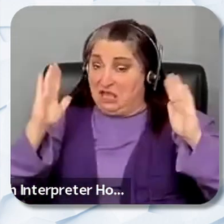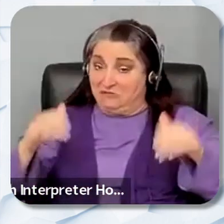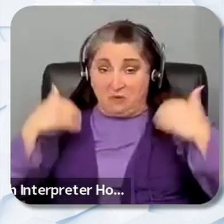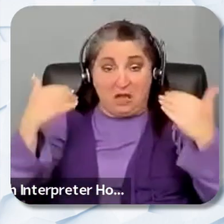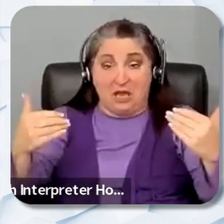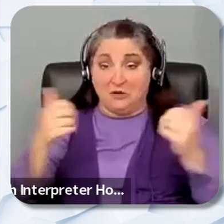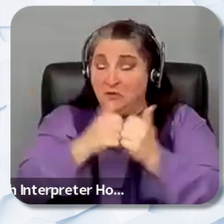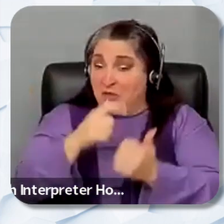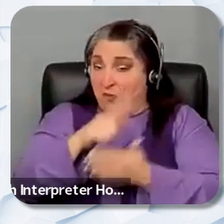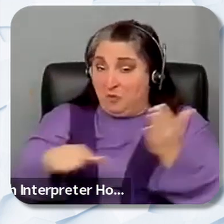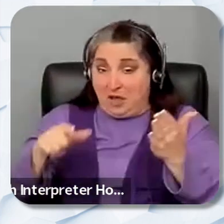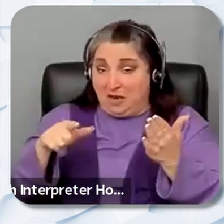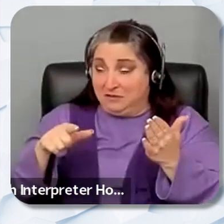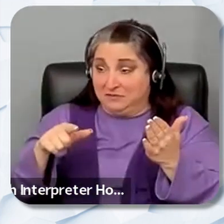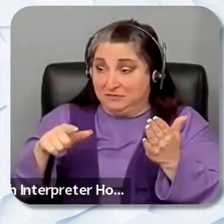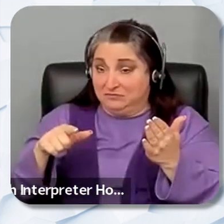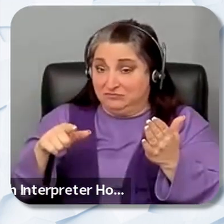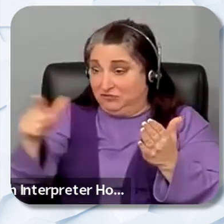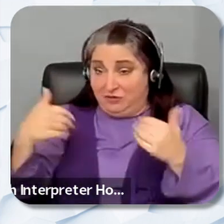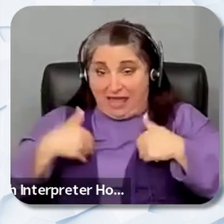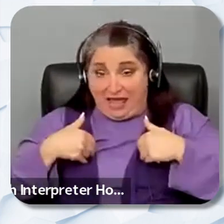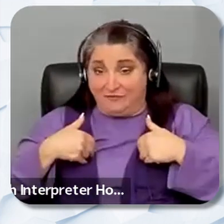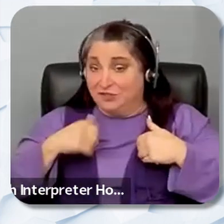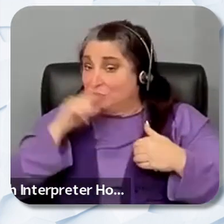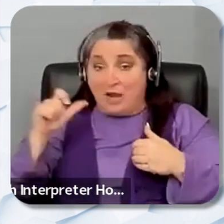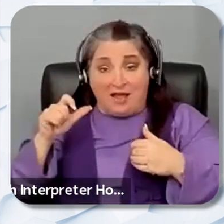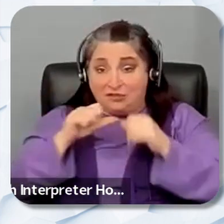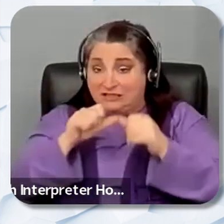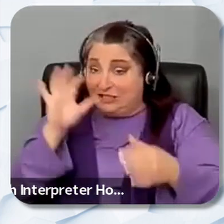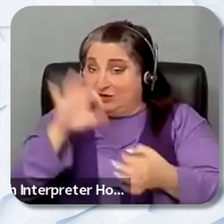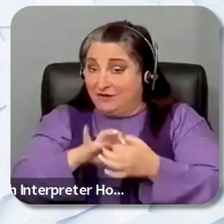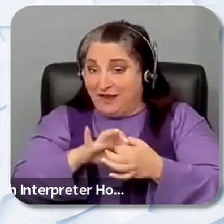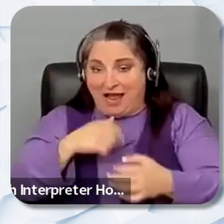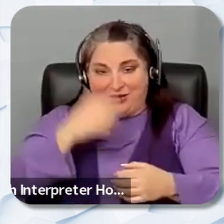with what you have, you do not have to stay on anymore. I know we're taking some valuable